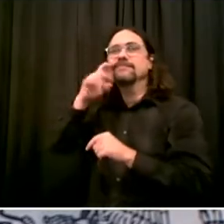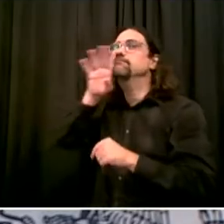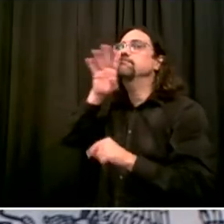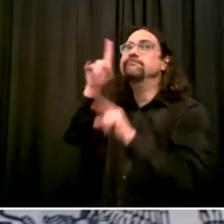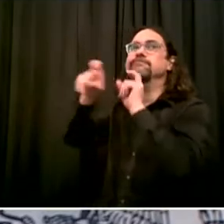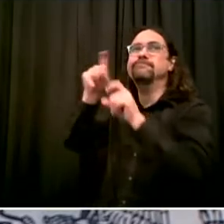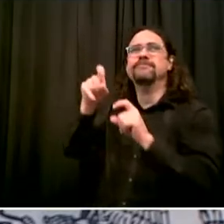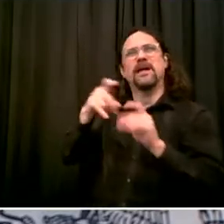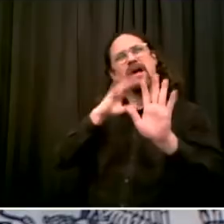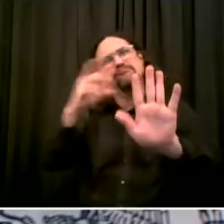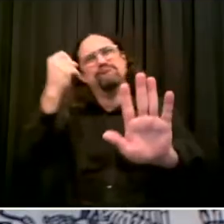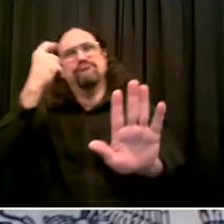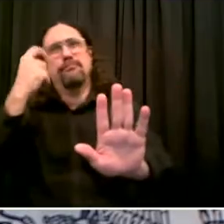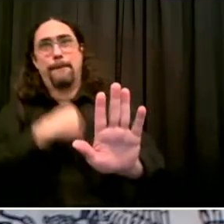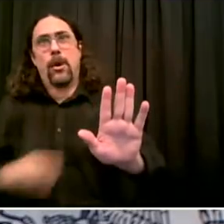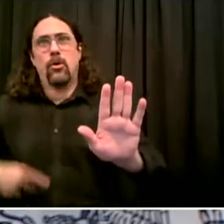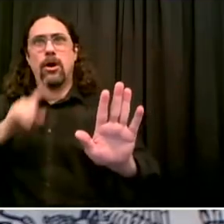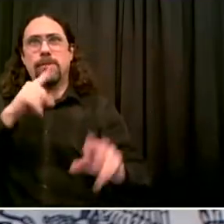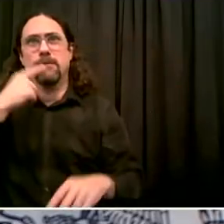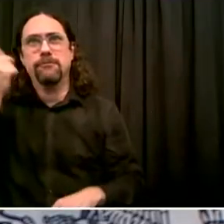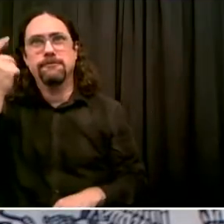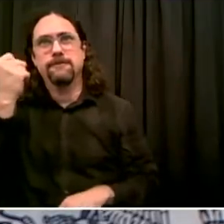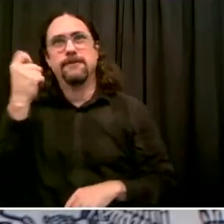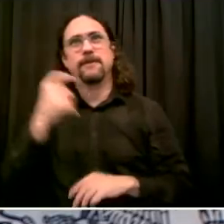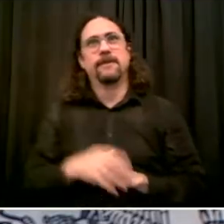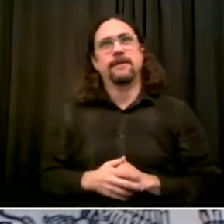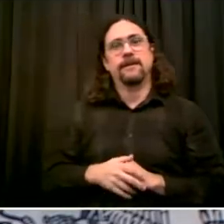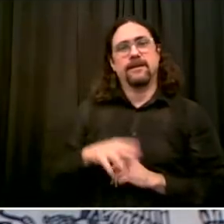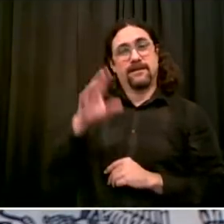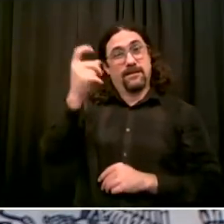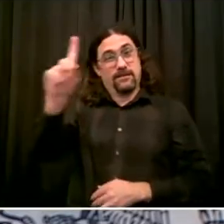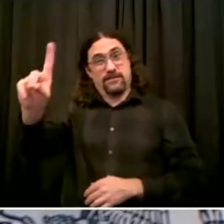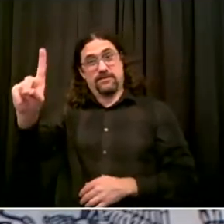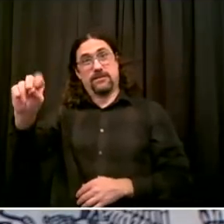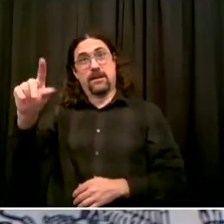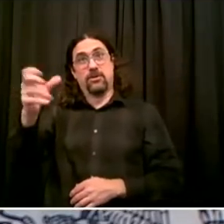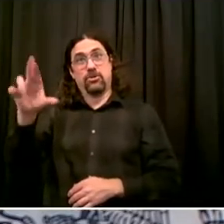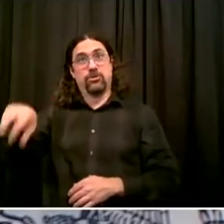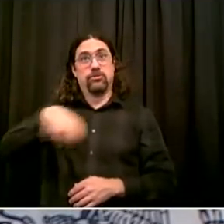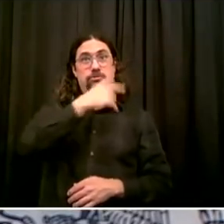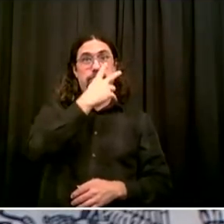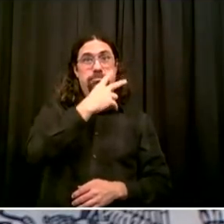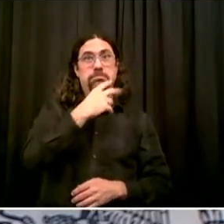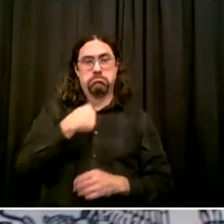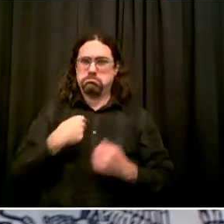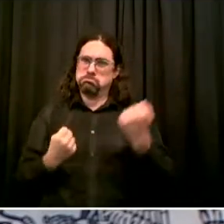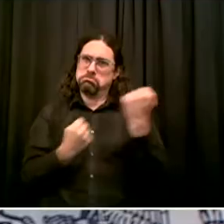NCHAGE WDHEN THEY WENT TO SAN FRANCISCO BUT WE ARE ALIGNED.